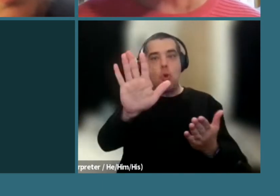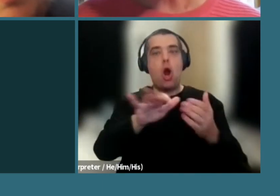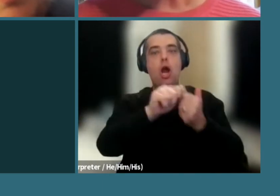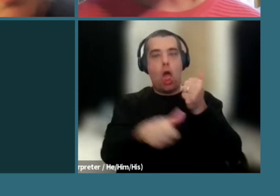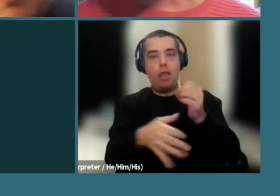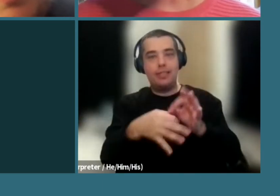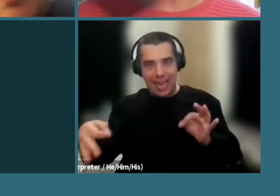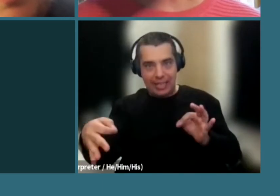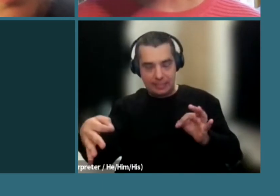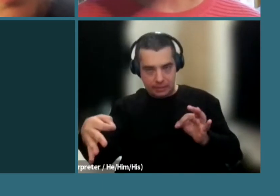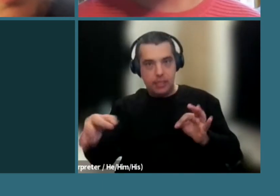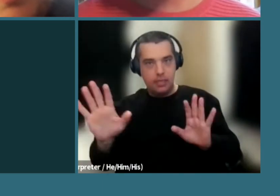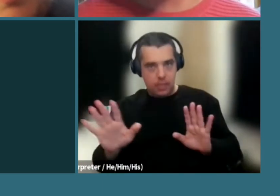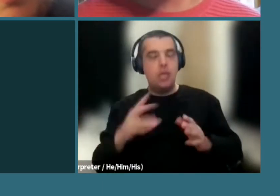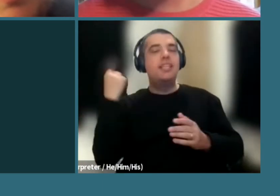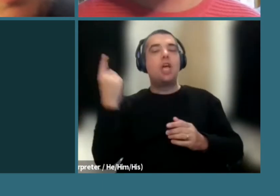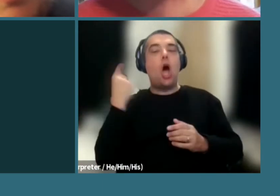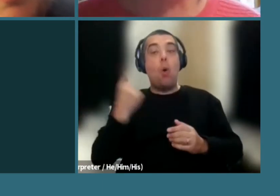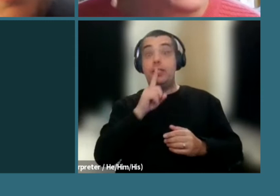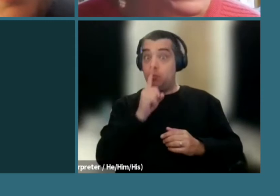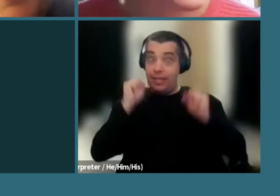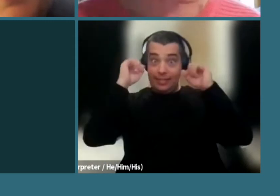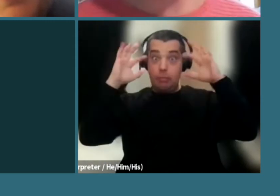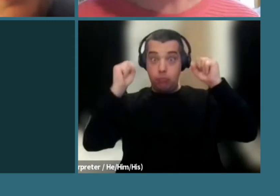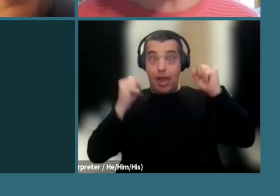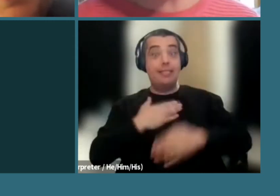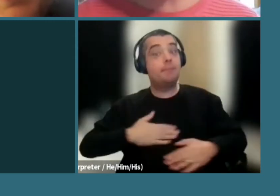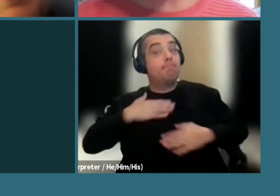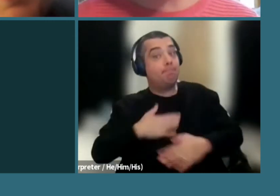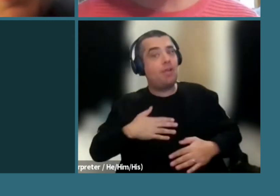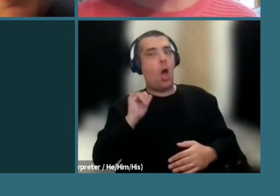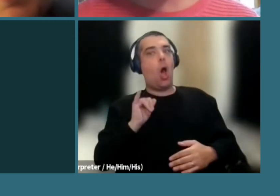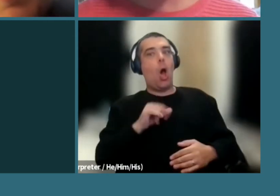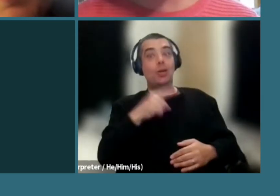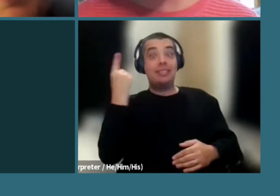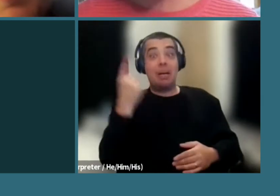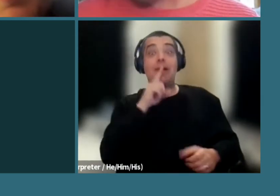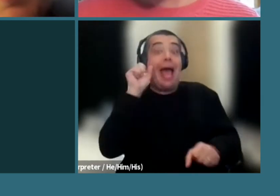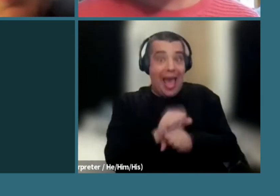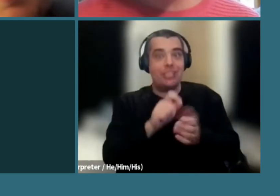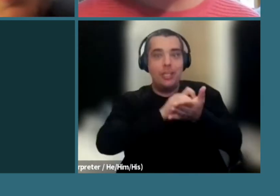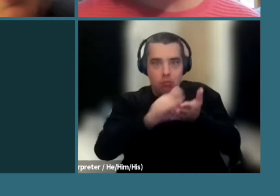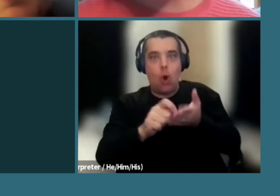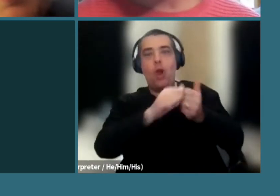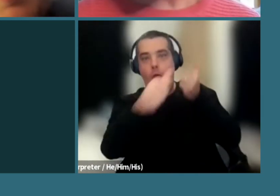it's always a pleasant surprise because it's like, oh, my gosh, somebody actually wrote alt text or image description.